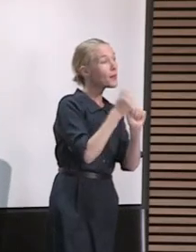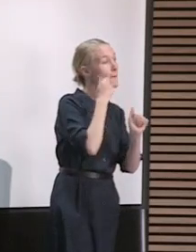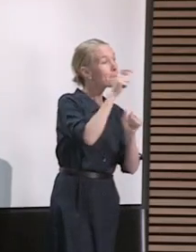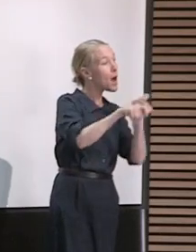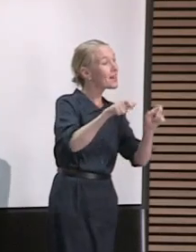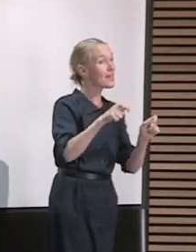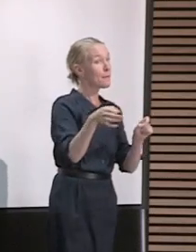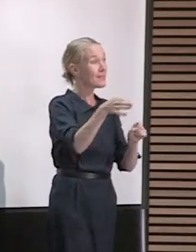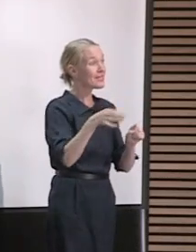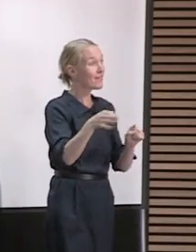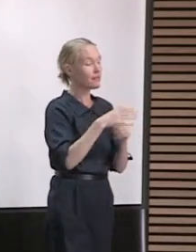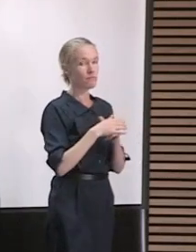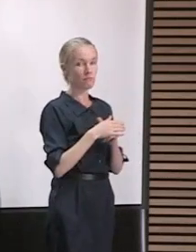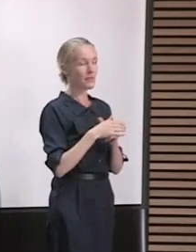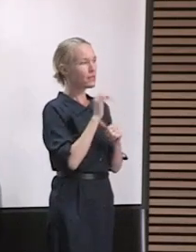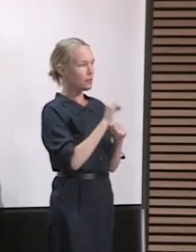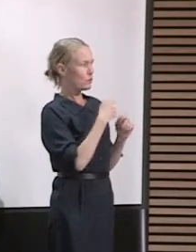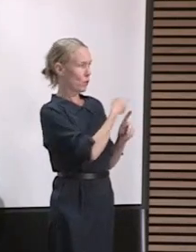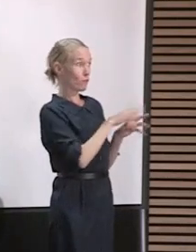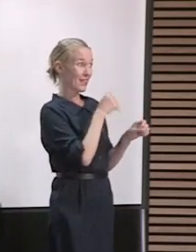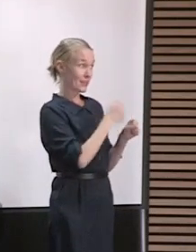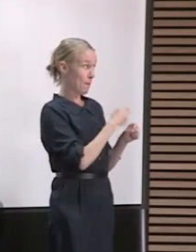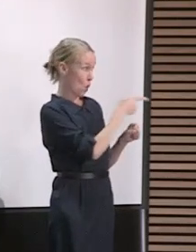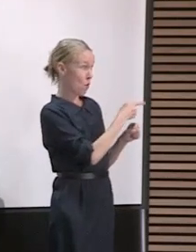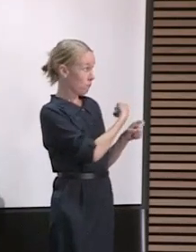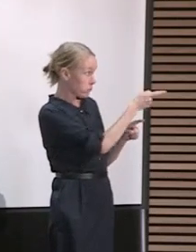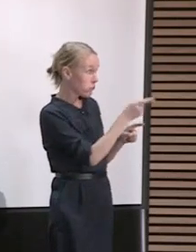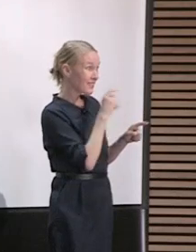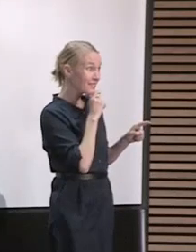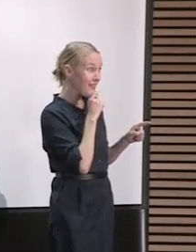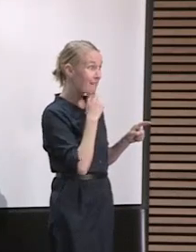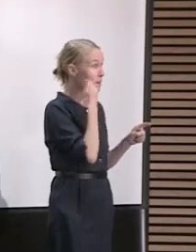..within the workforce to be able to work with the communities?